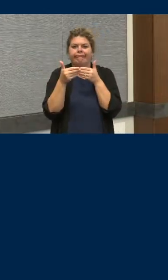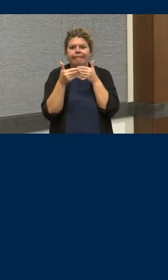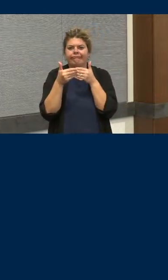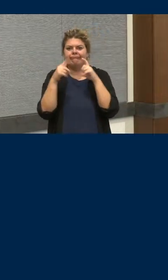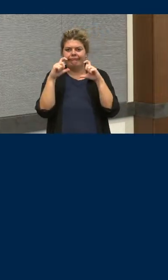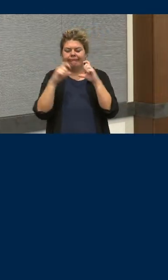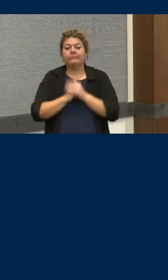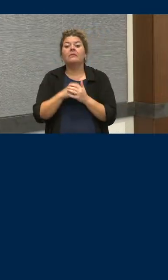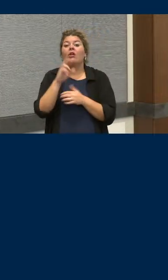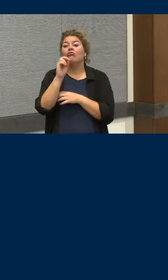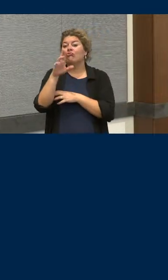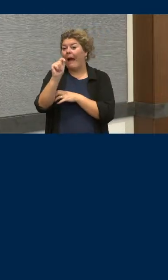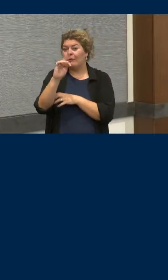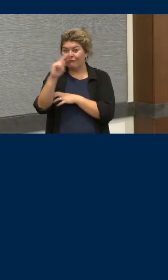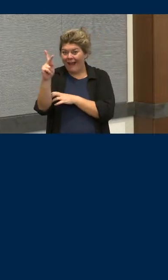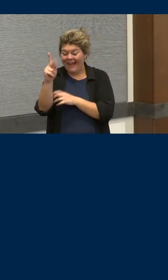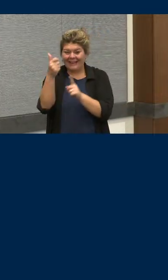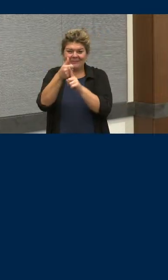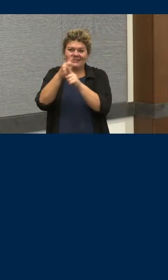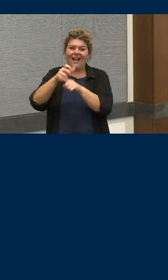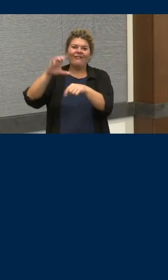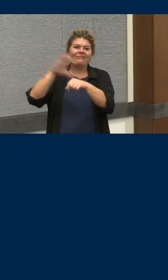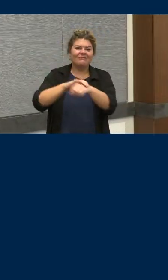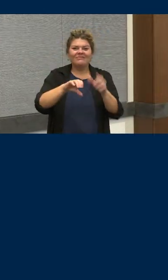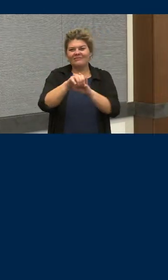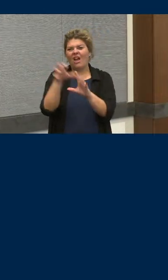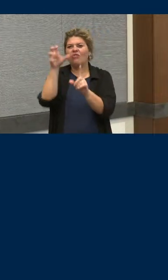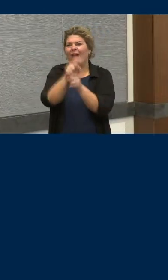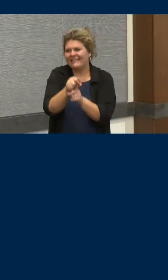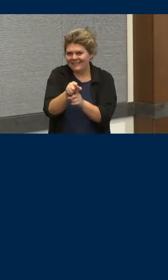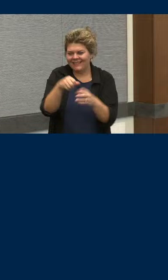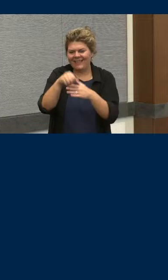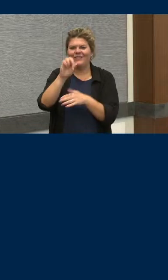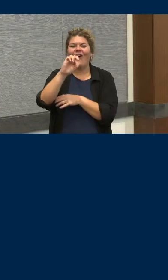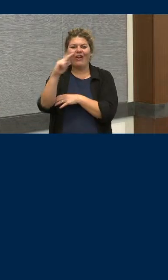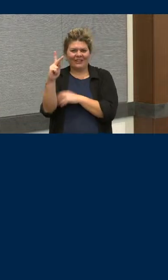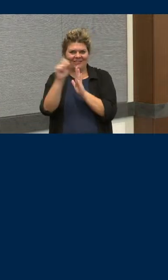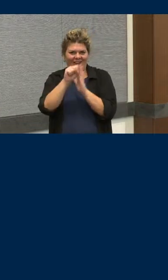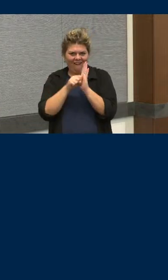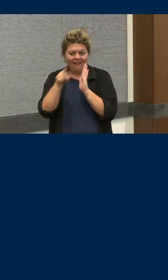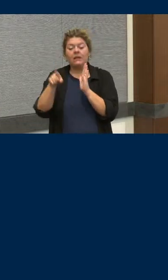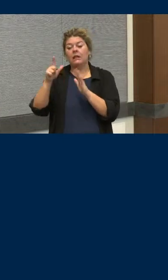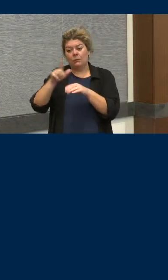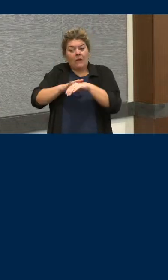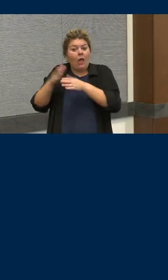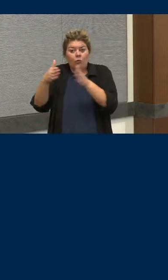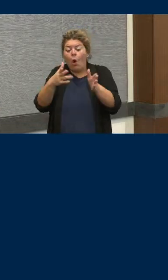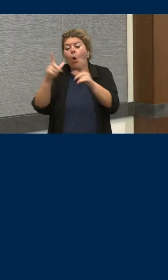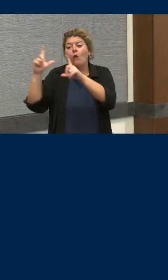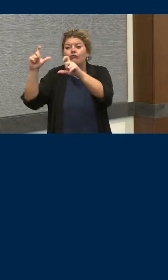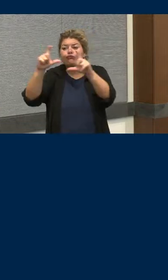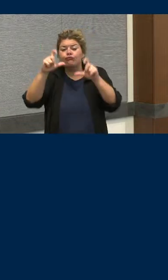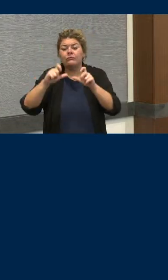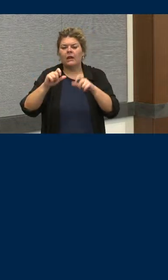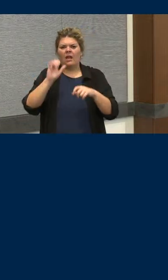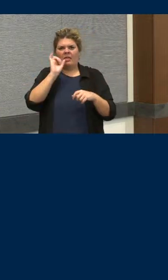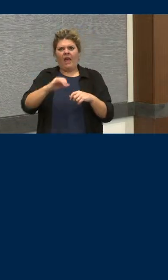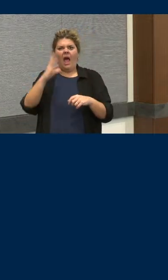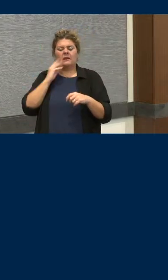McGehee, Arkansas while he was on the road taking photographs. The unnerving experience drove